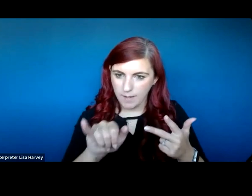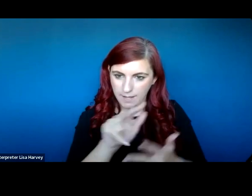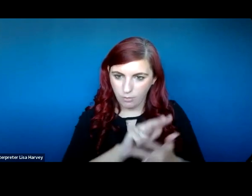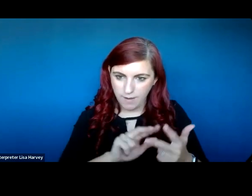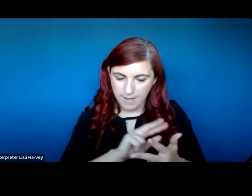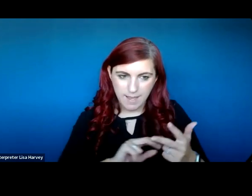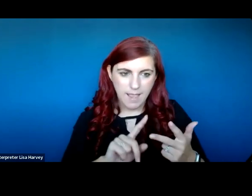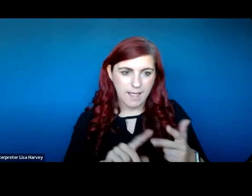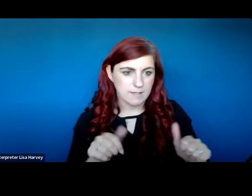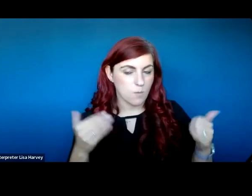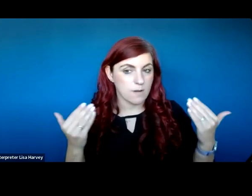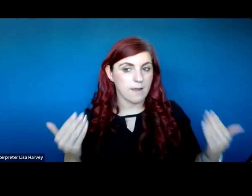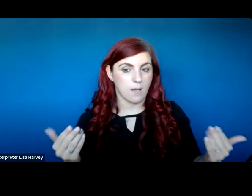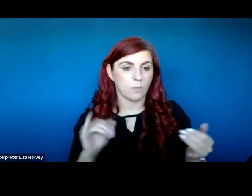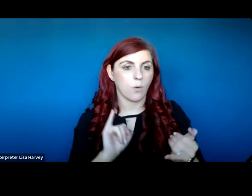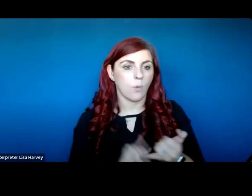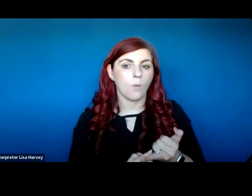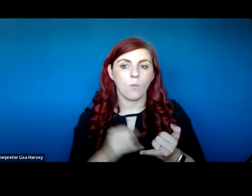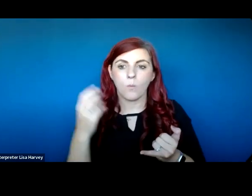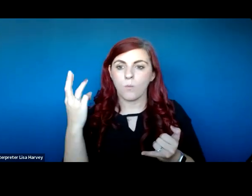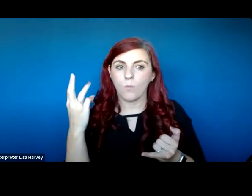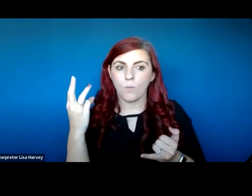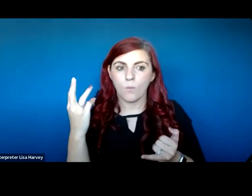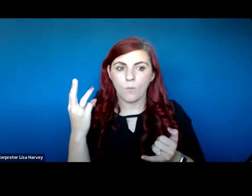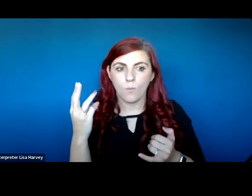Now for those of you who are joining the consultation that's taking place